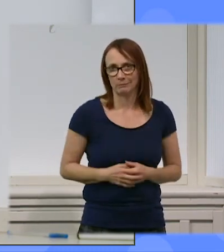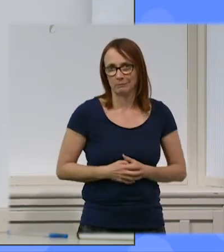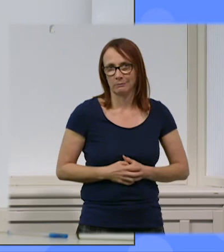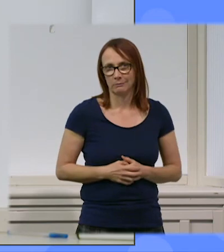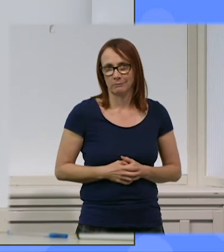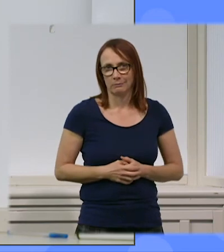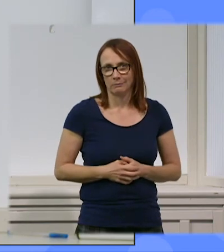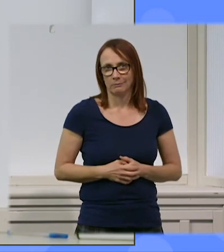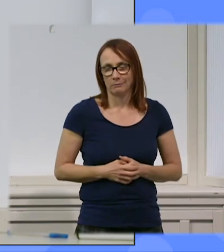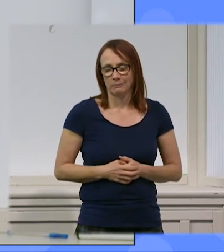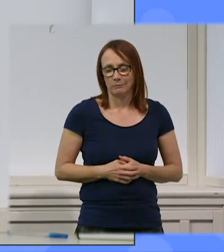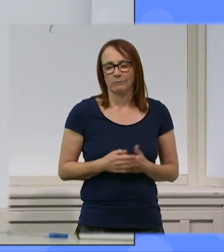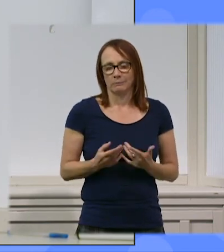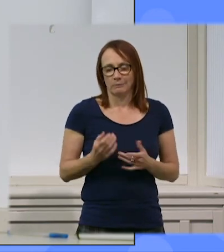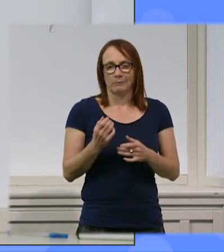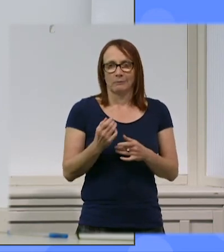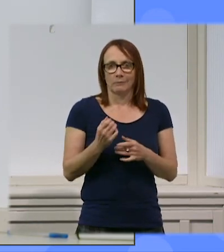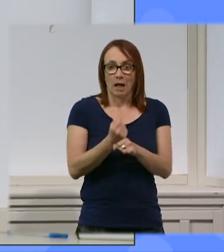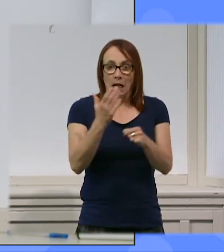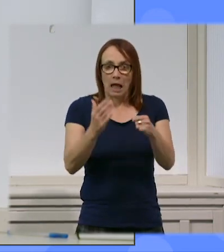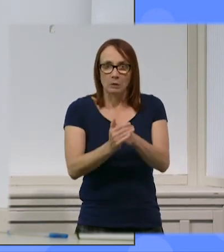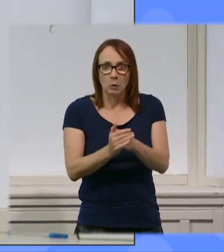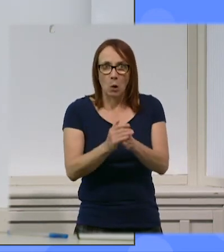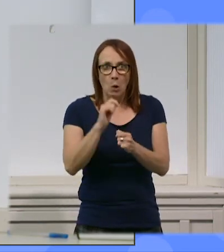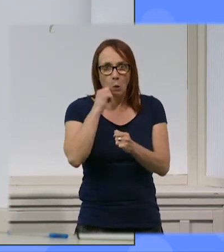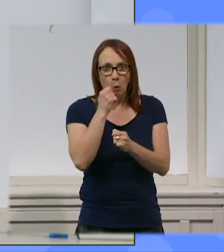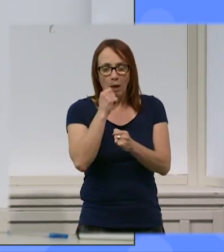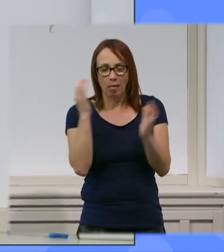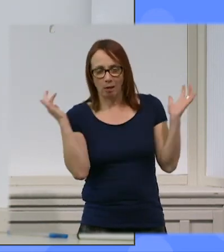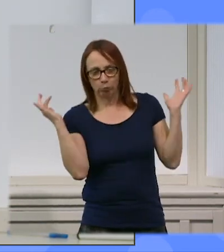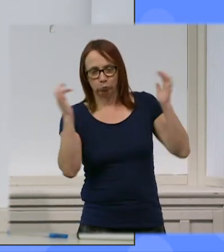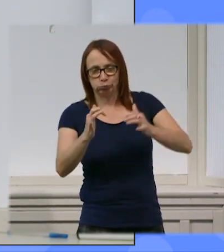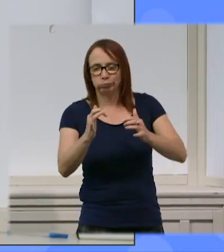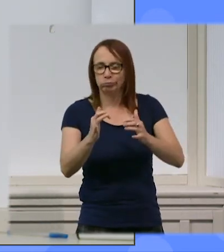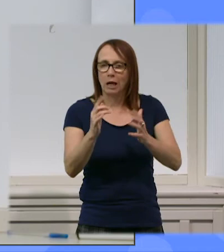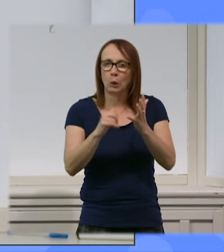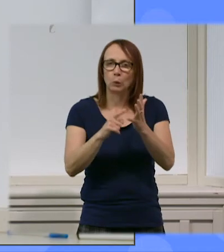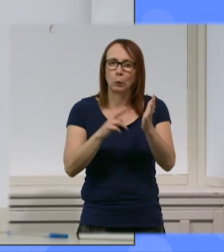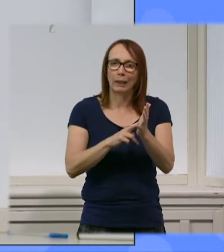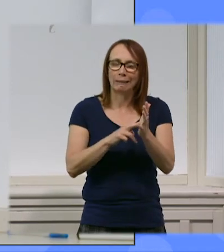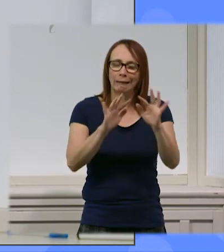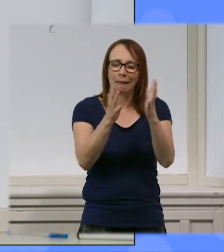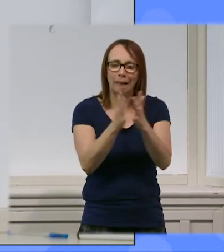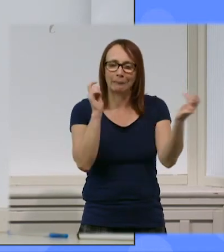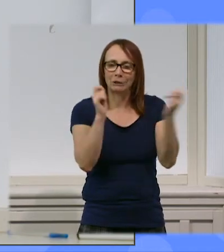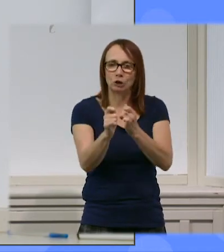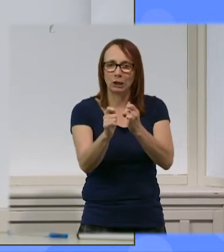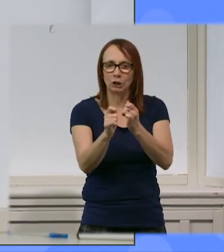finally in a year when Glasgow will host the UN climate change summit and the Scottish the Scottish government has announced that there will be a climate